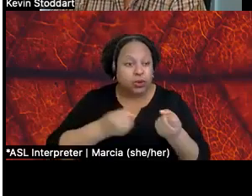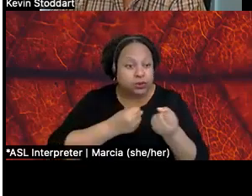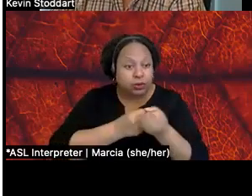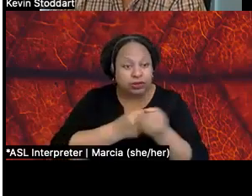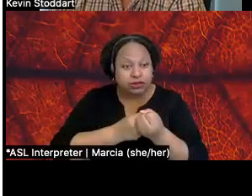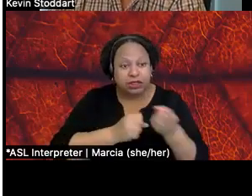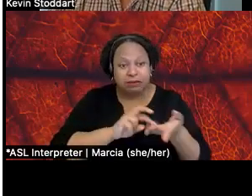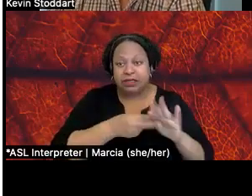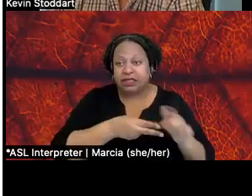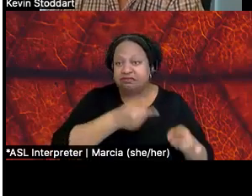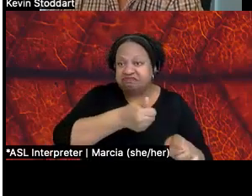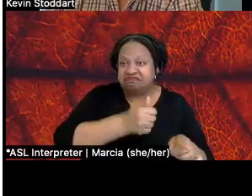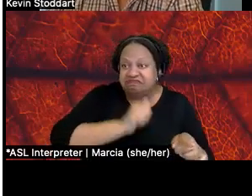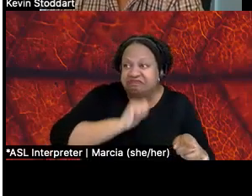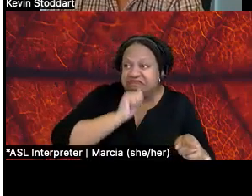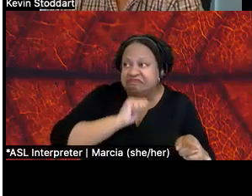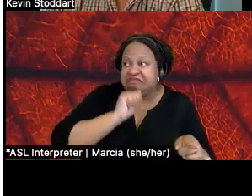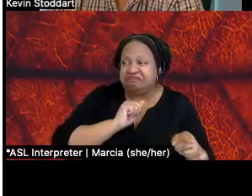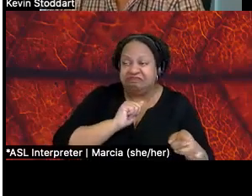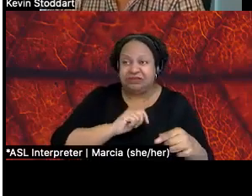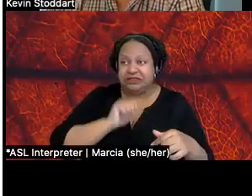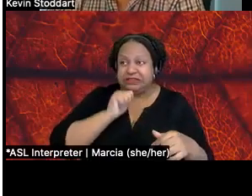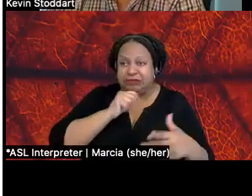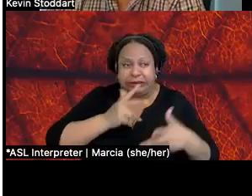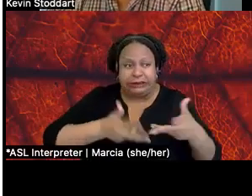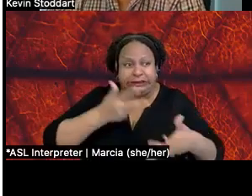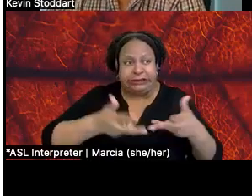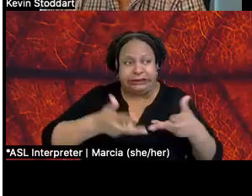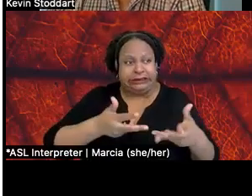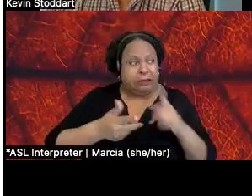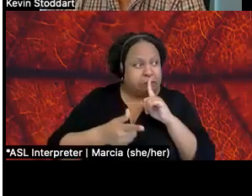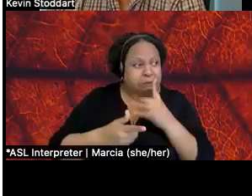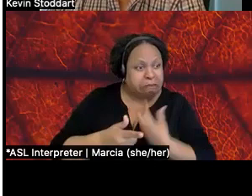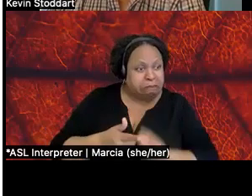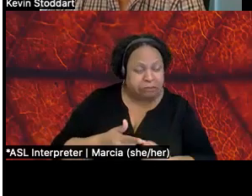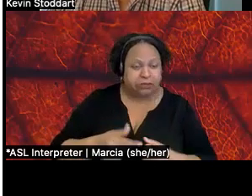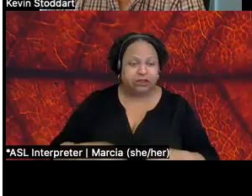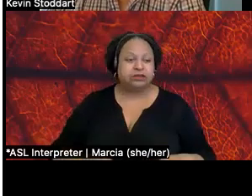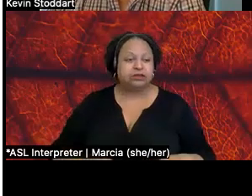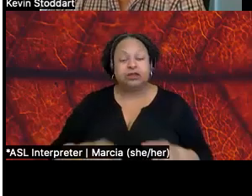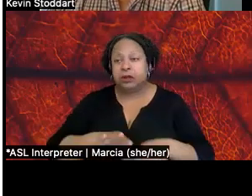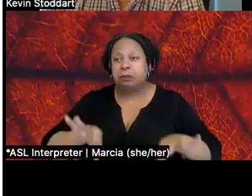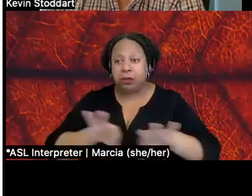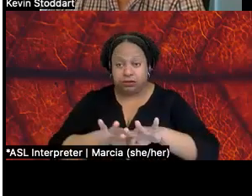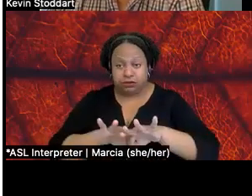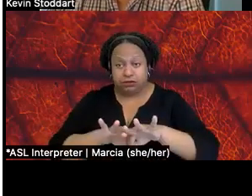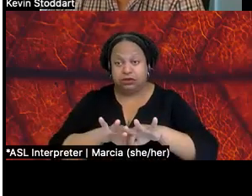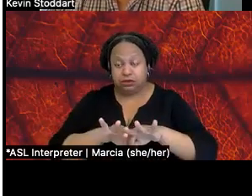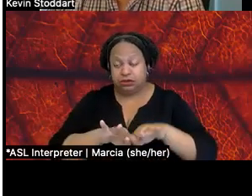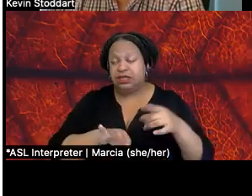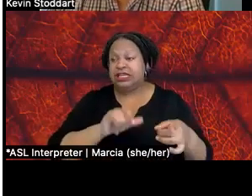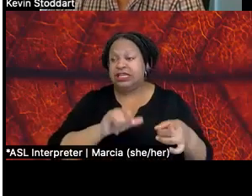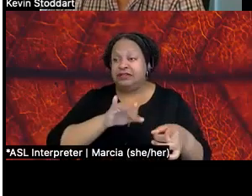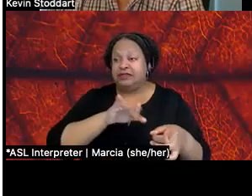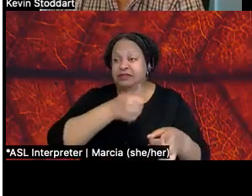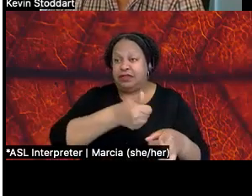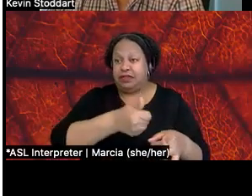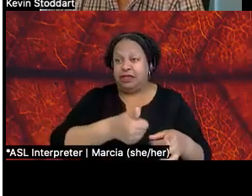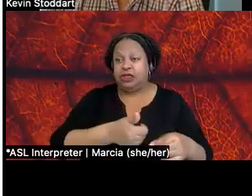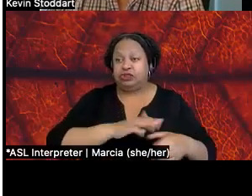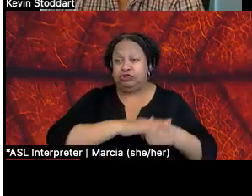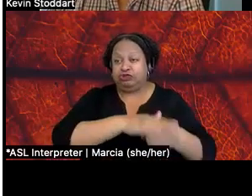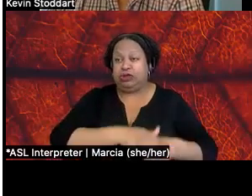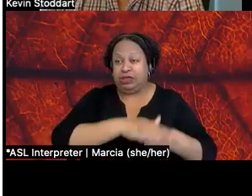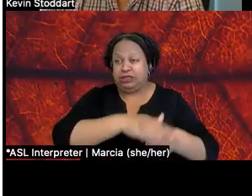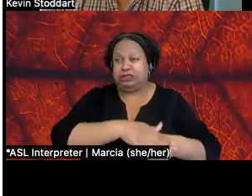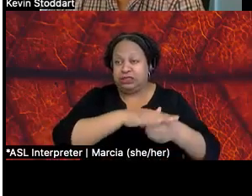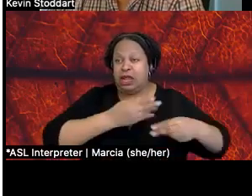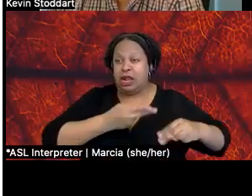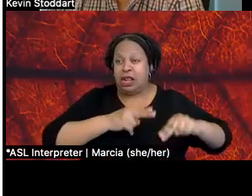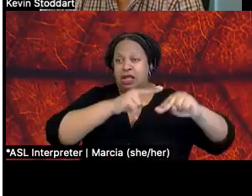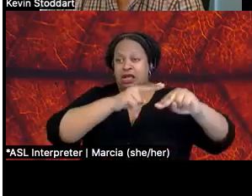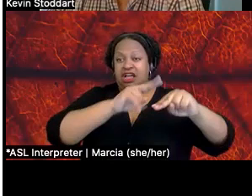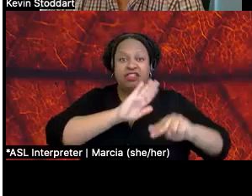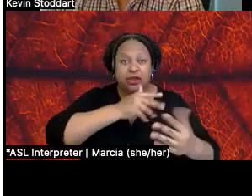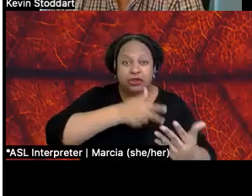It's also important to know that in stressful times, these social problems might be exacerbated.